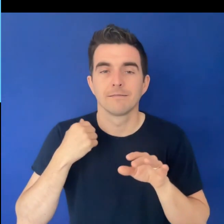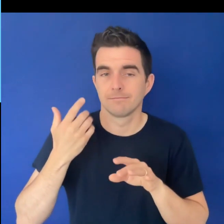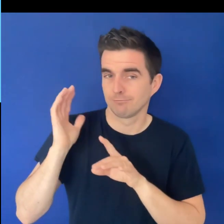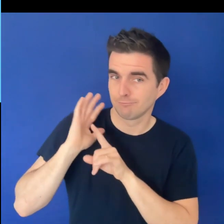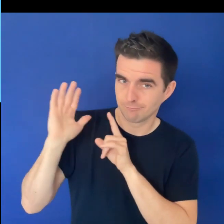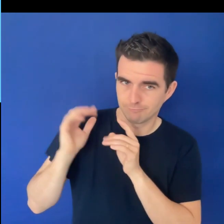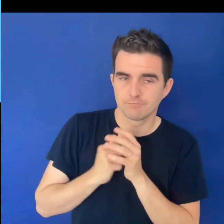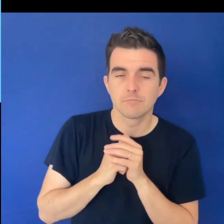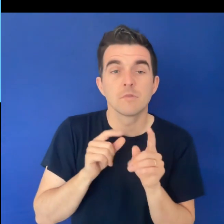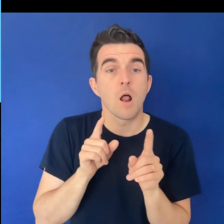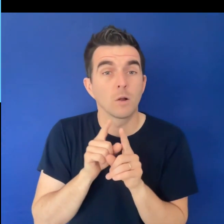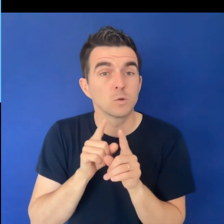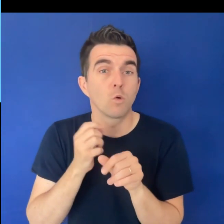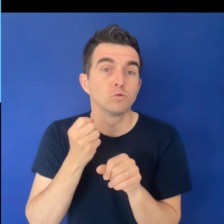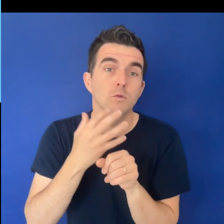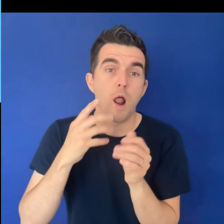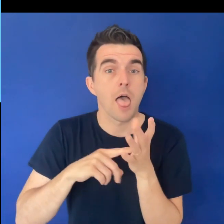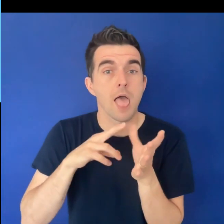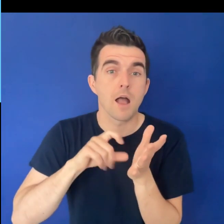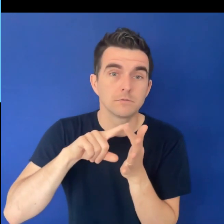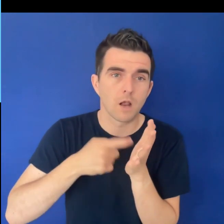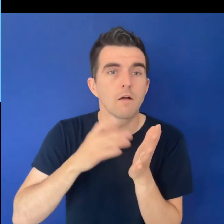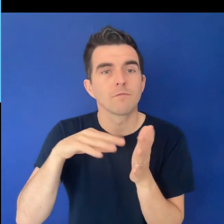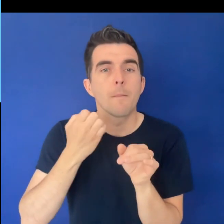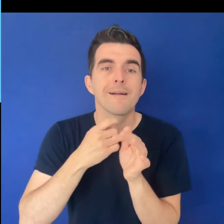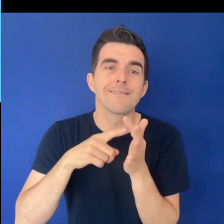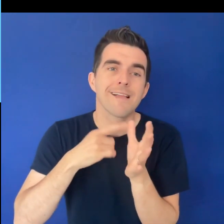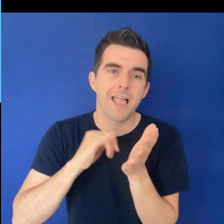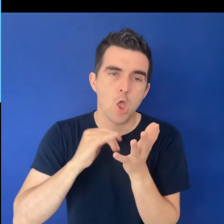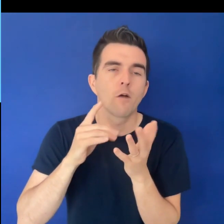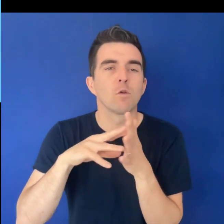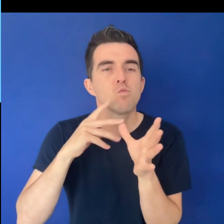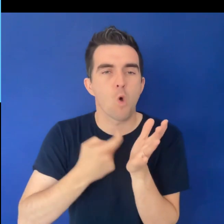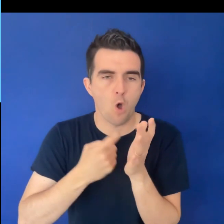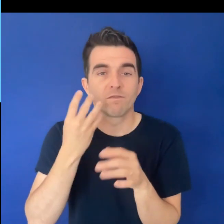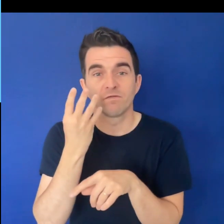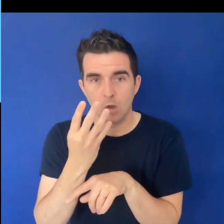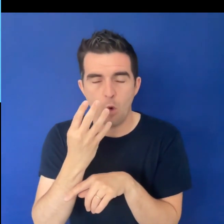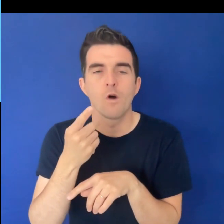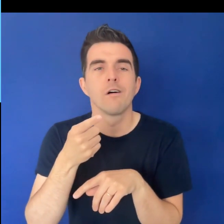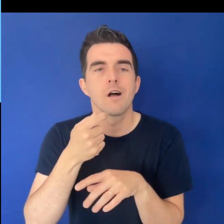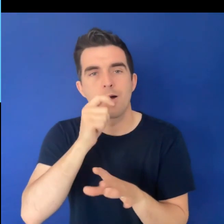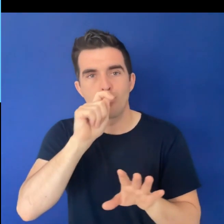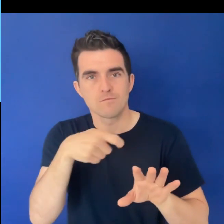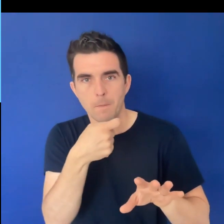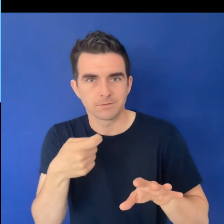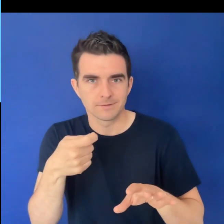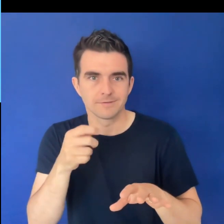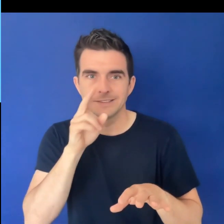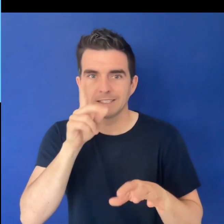as well as a gold Lancer from Gears of War 4, the replica of that iconic weapon.